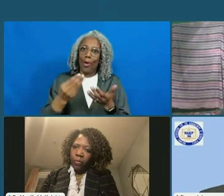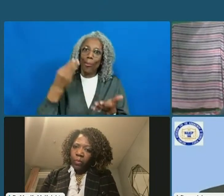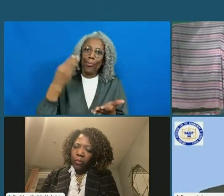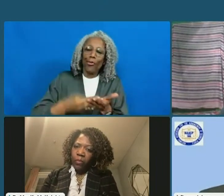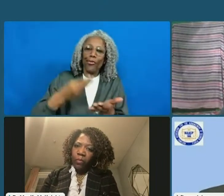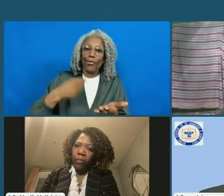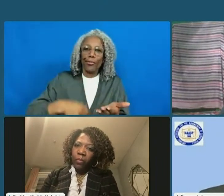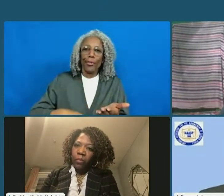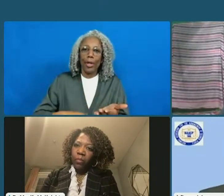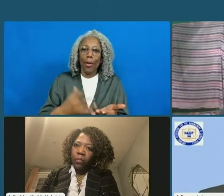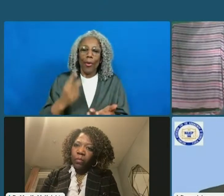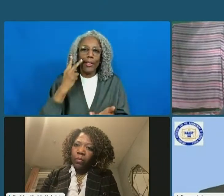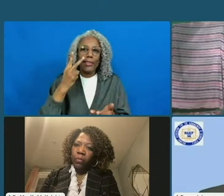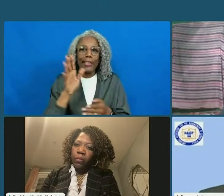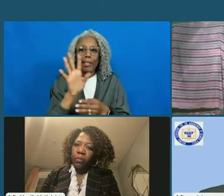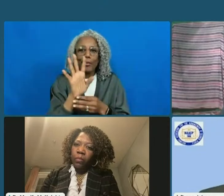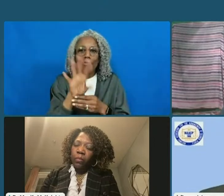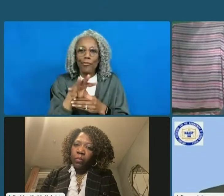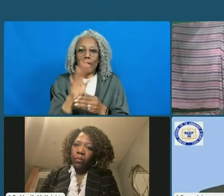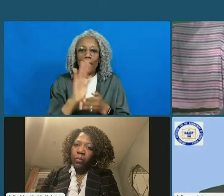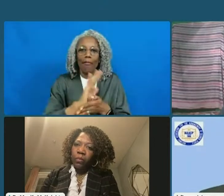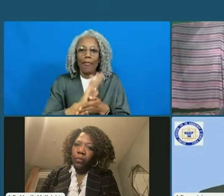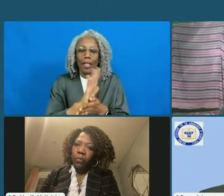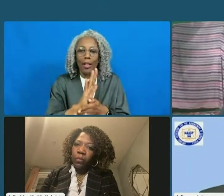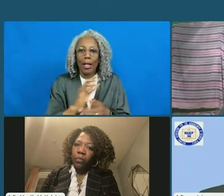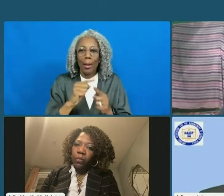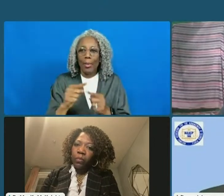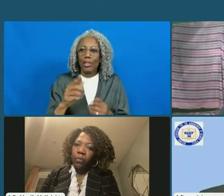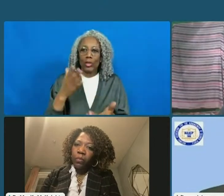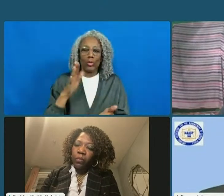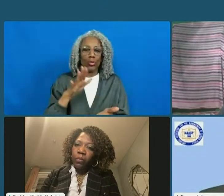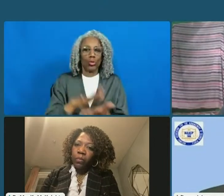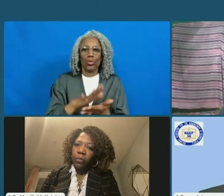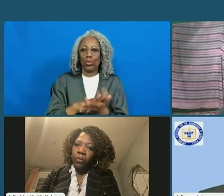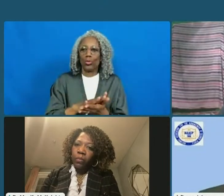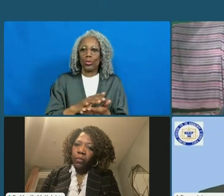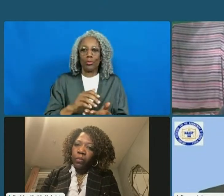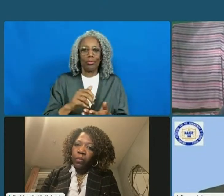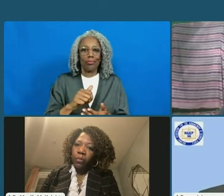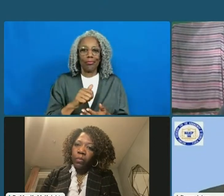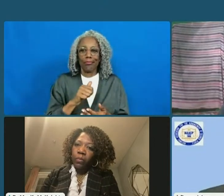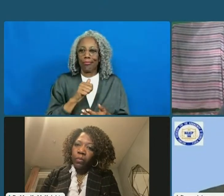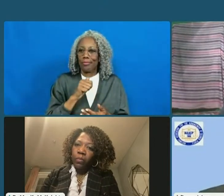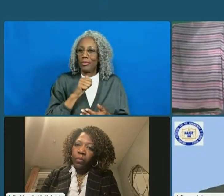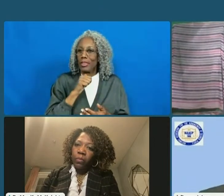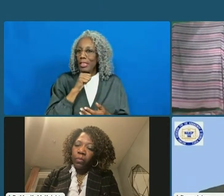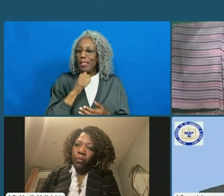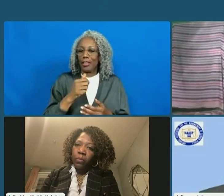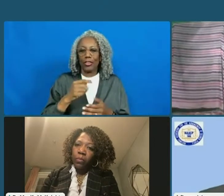could did not help her because they were asking for proof. They wanted to see the videos of what